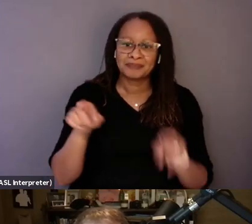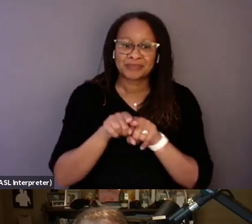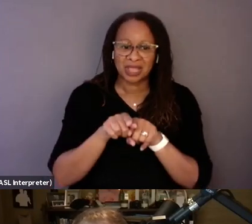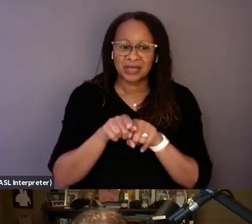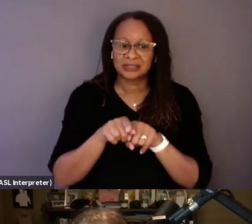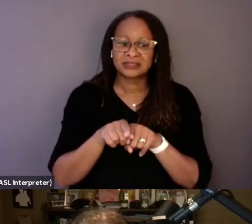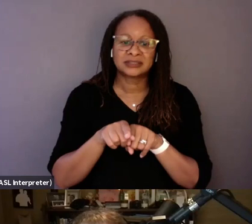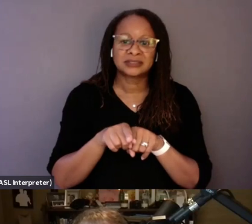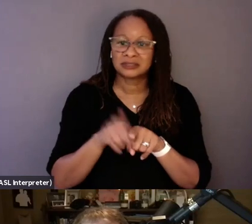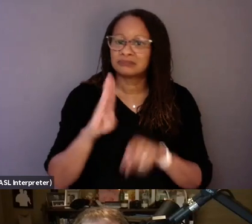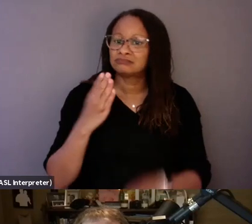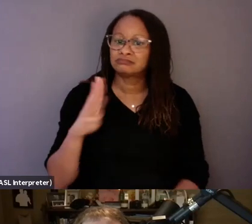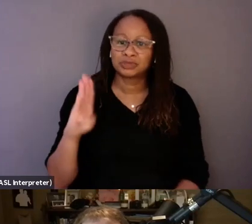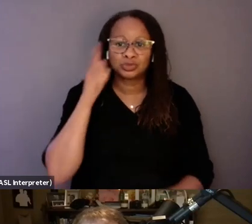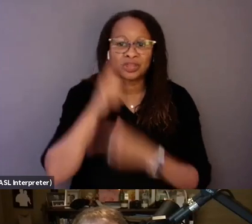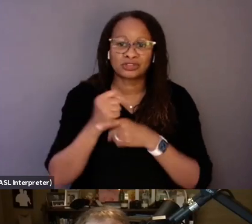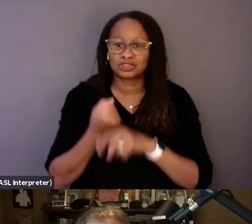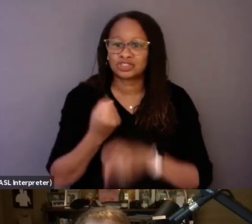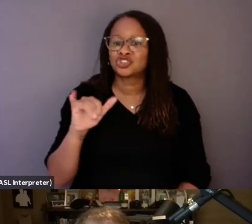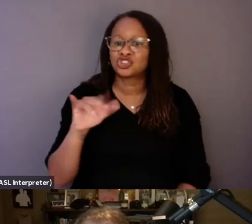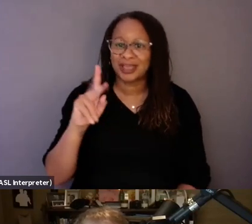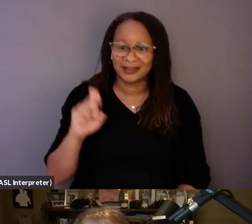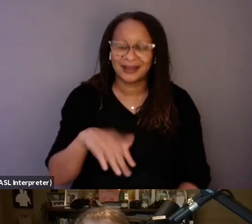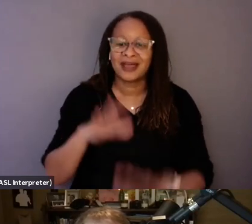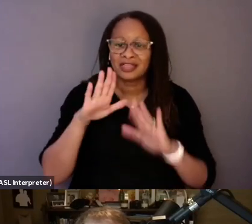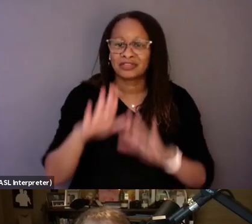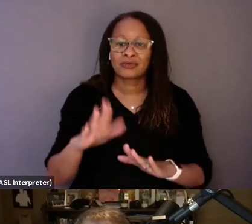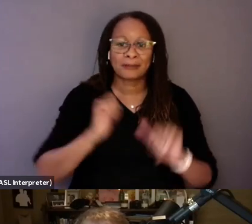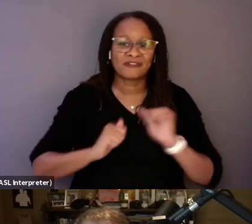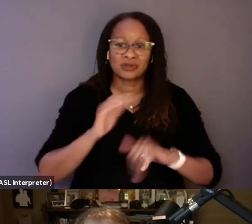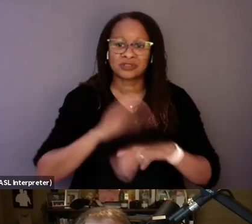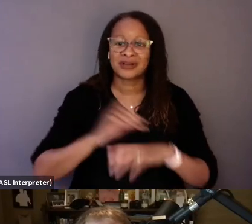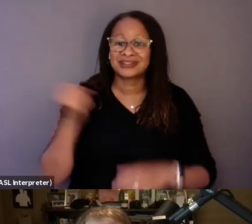We think of the Blues Brothers We think of the great performances on Saturday Night Live.